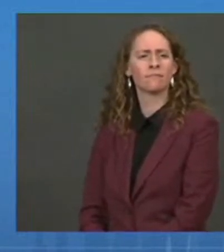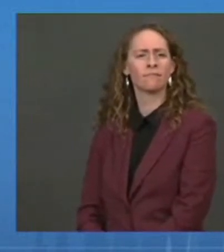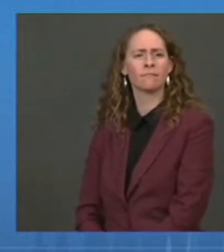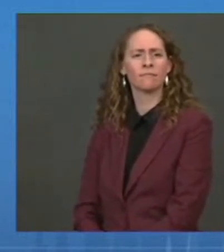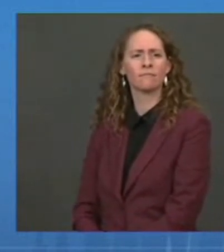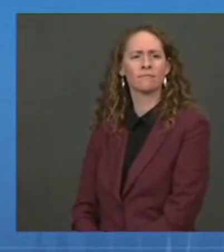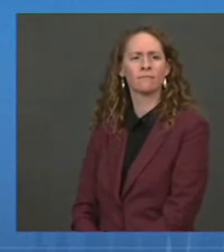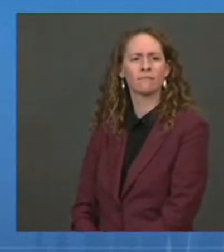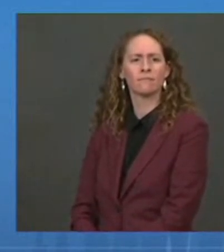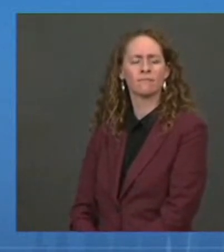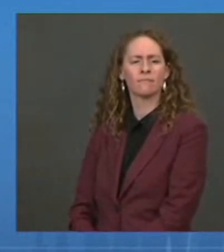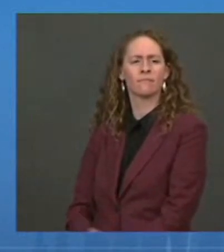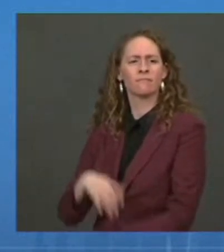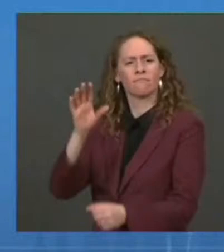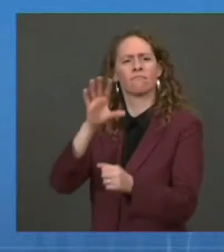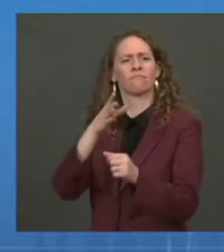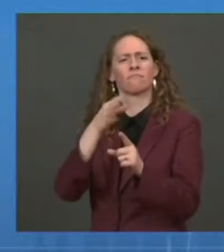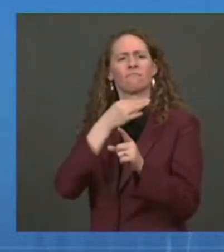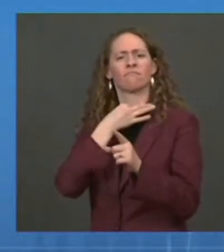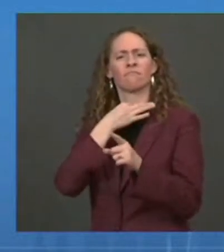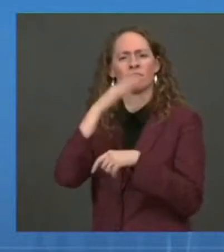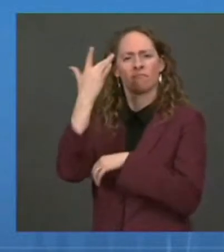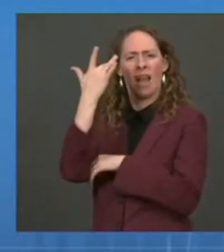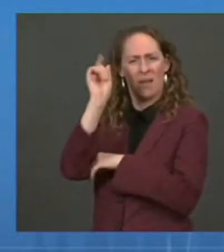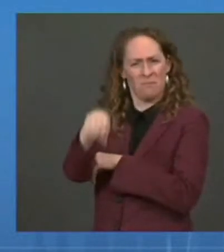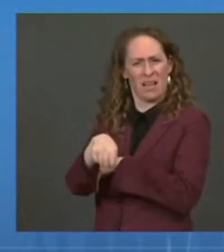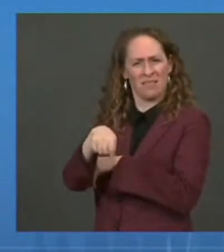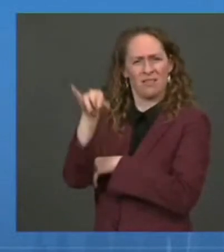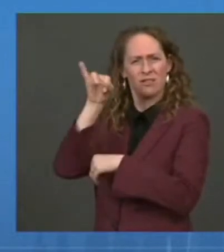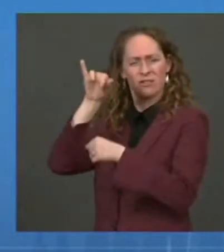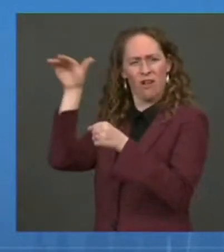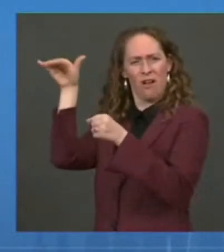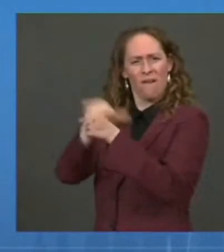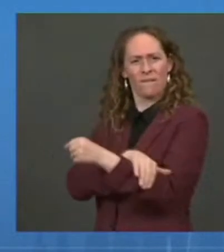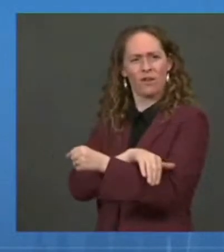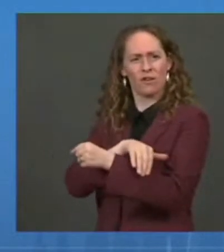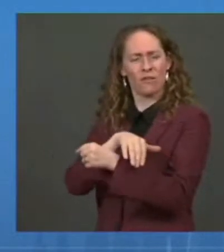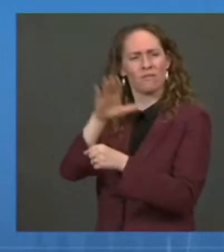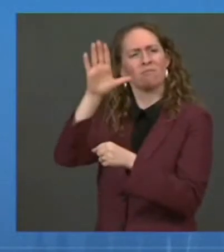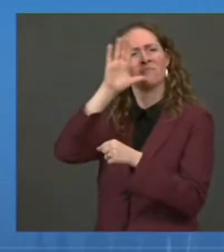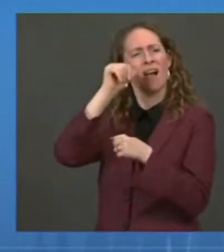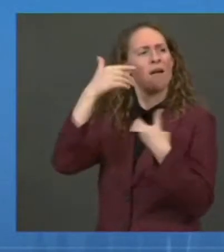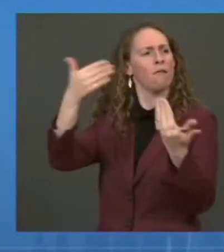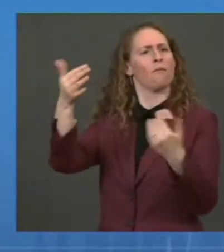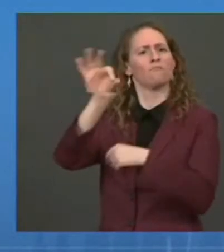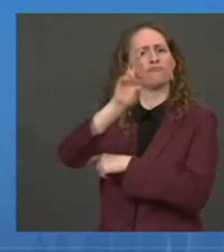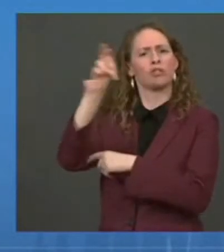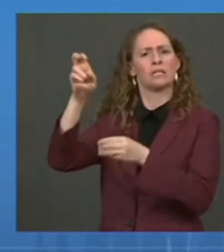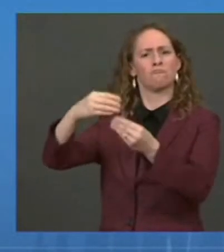AMERICANS REIMBURSED BY INSURANCE AND ESPECIAL AFT THHO